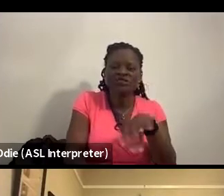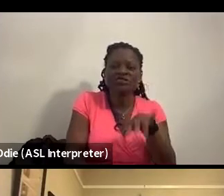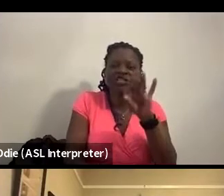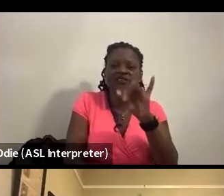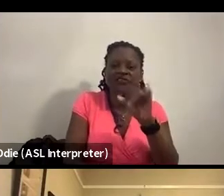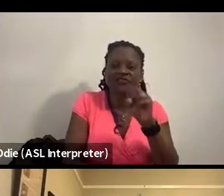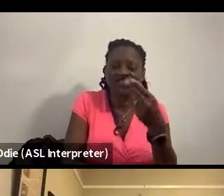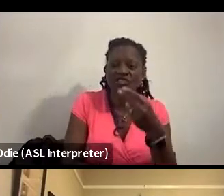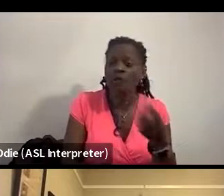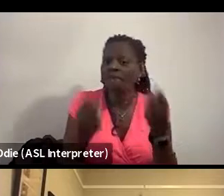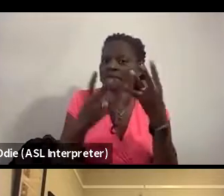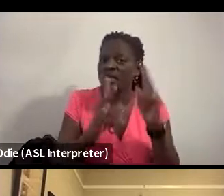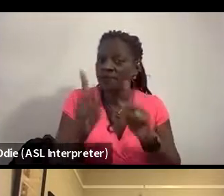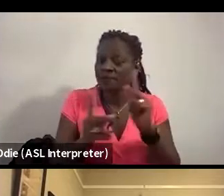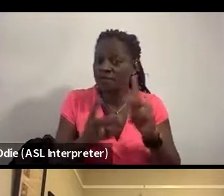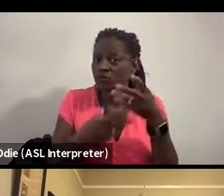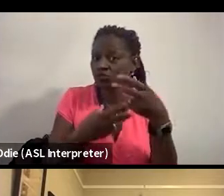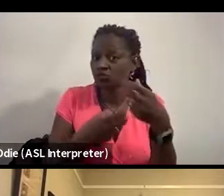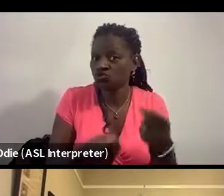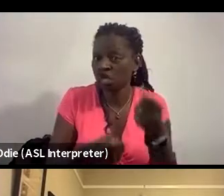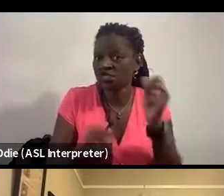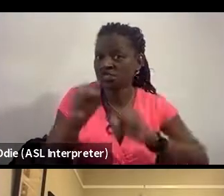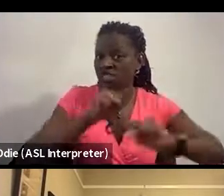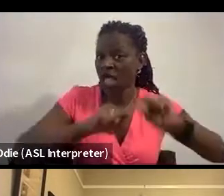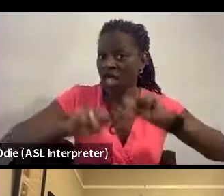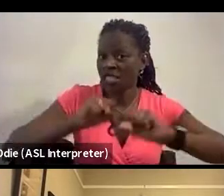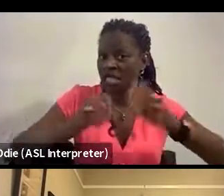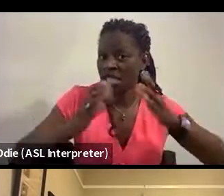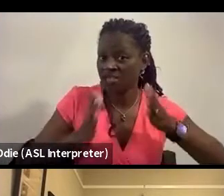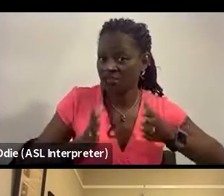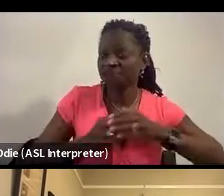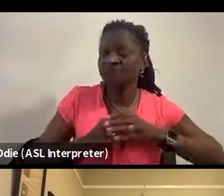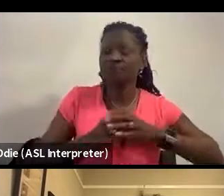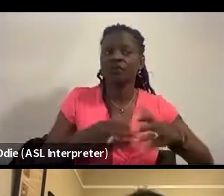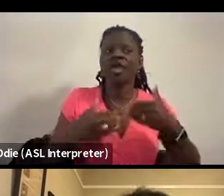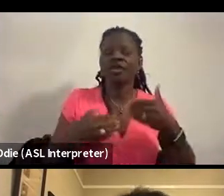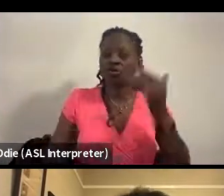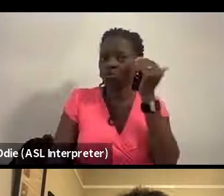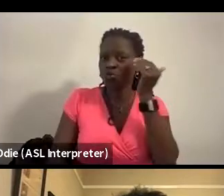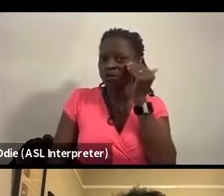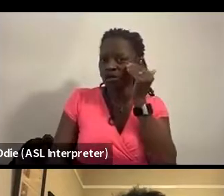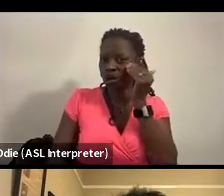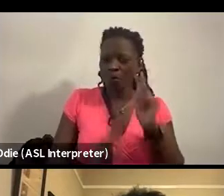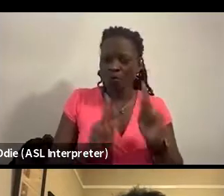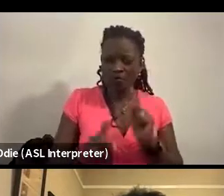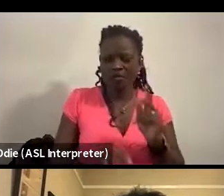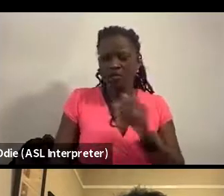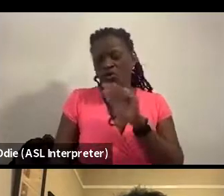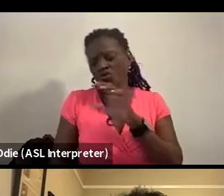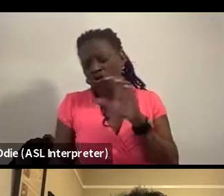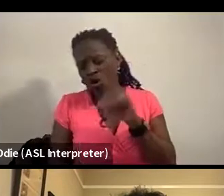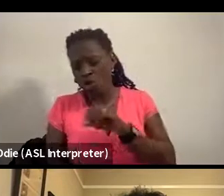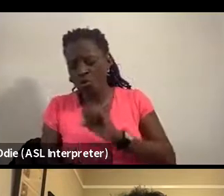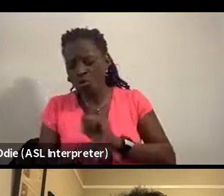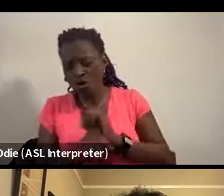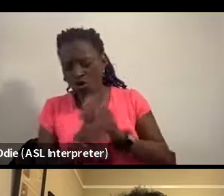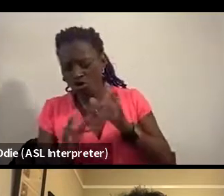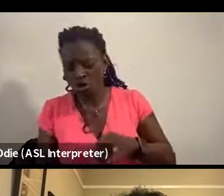have been vaccinated know that people you know that we know even family, friends, coworkers who don't plan on getting vaccinated.